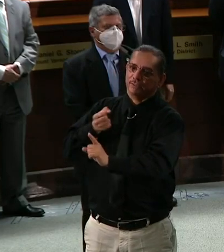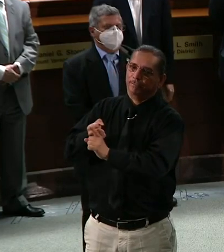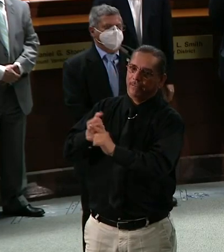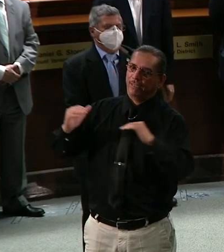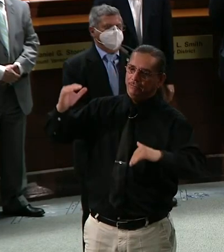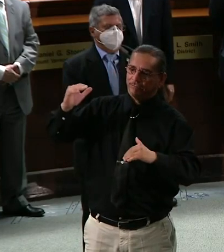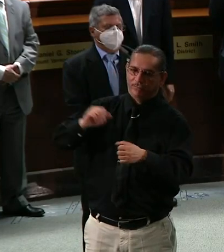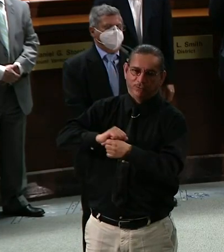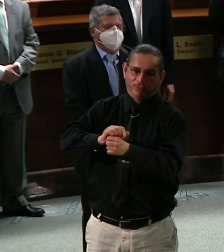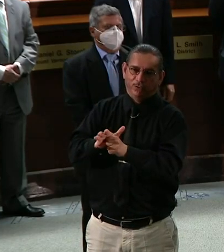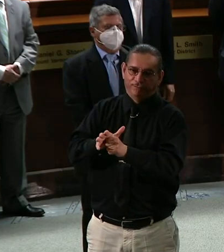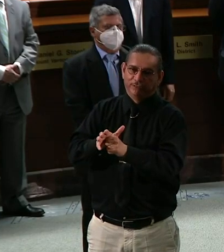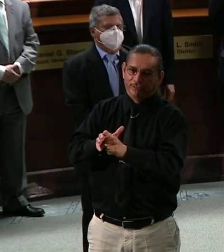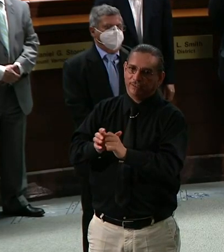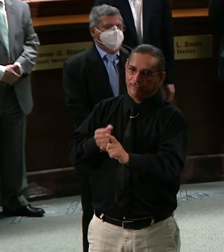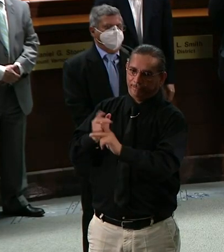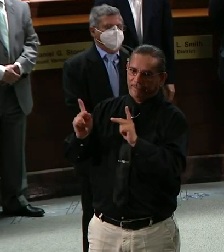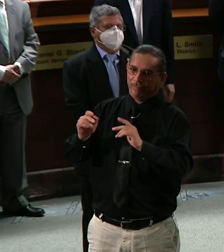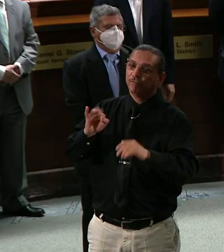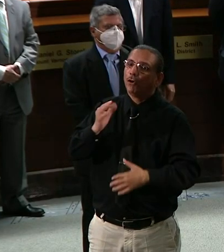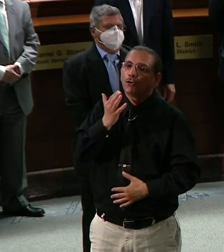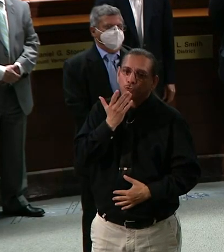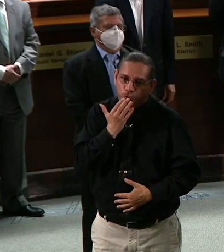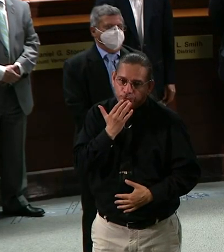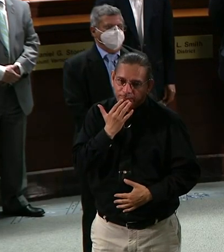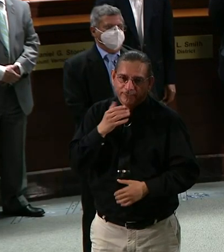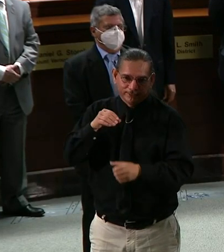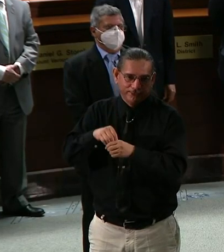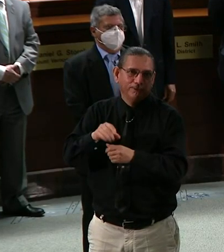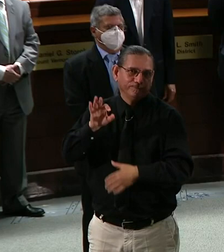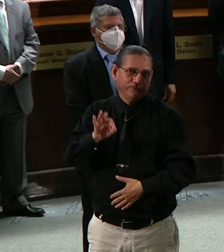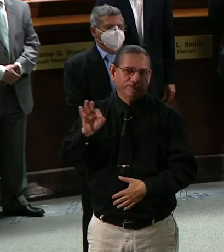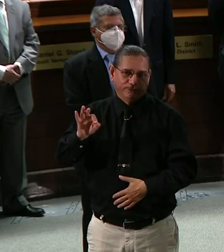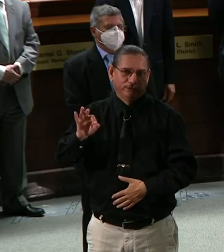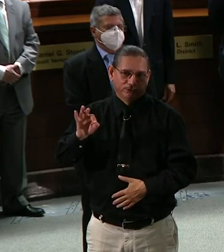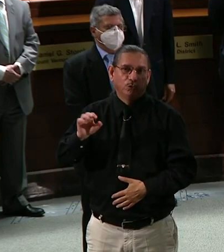DISPROPORTIONATE IMPACT THAT